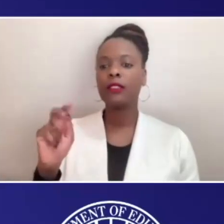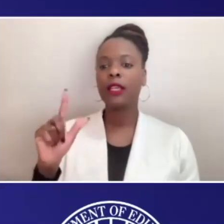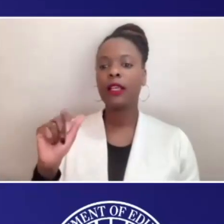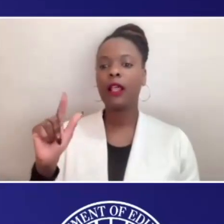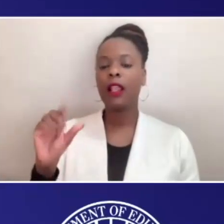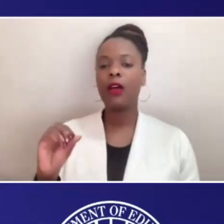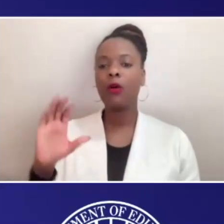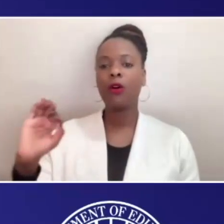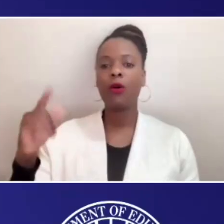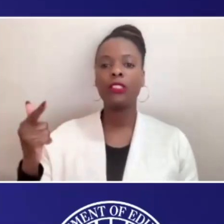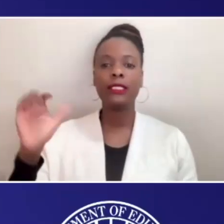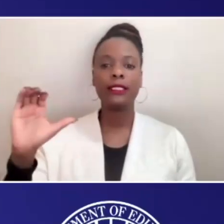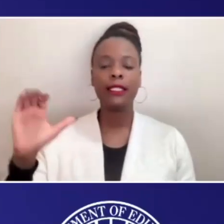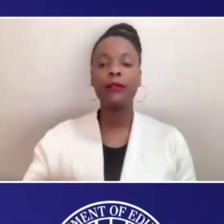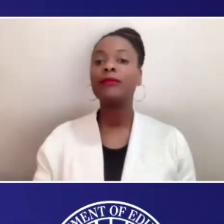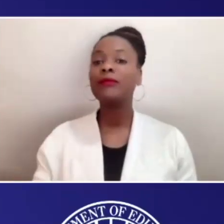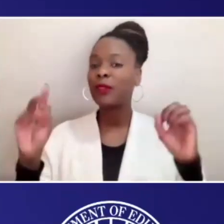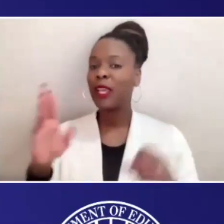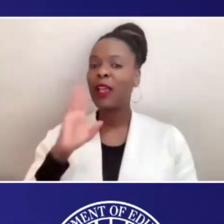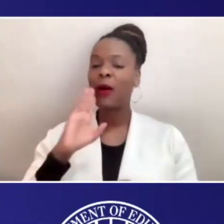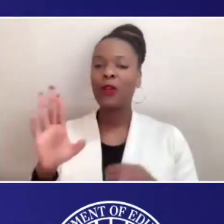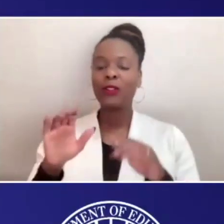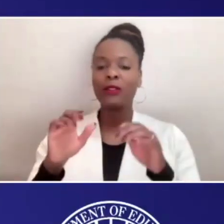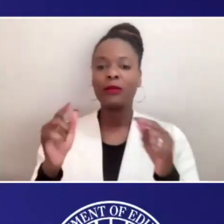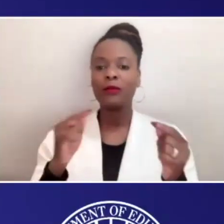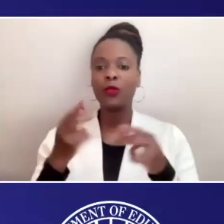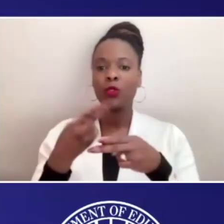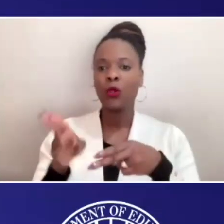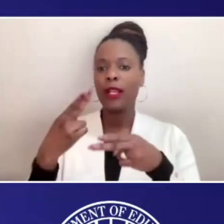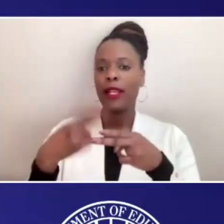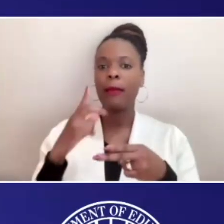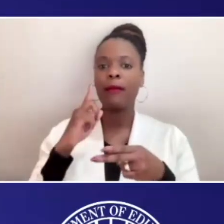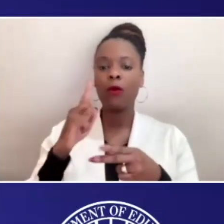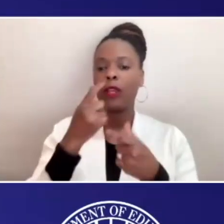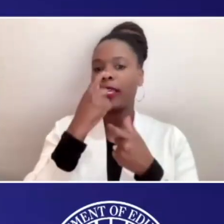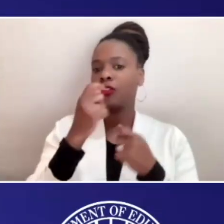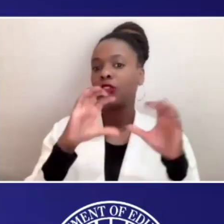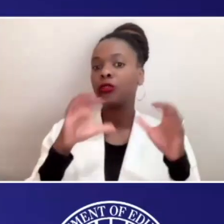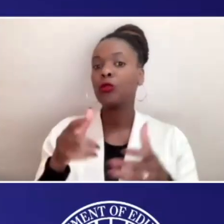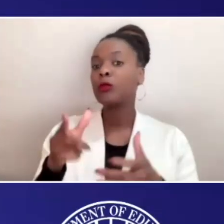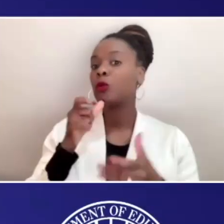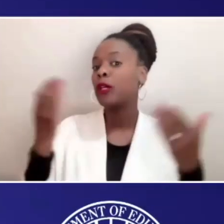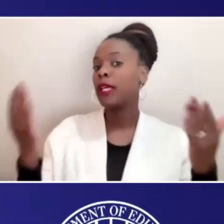And I'll go through the short name for the constituencies. And if everybody who is present could please say their name?